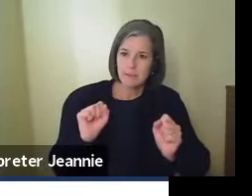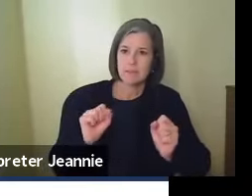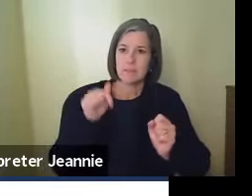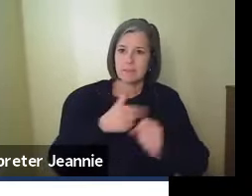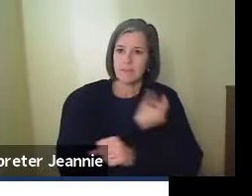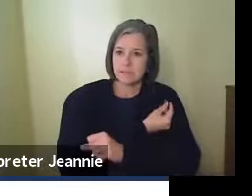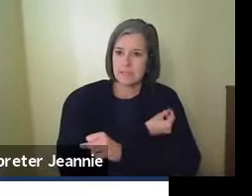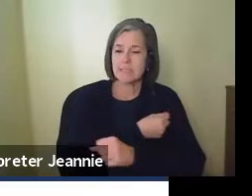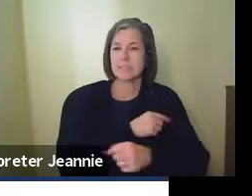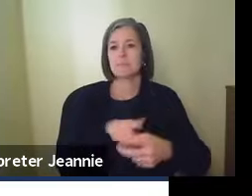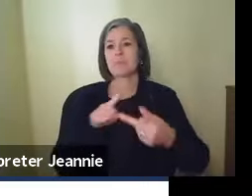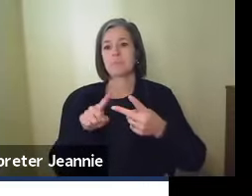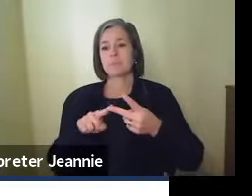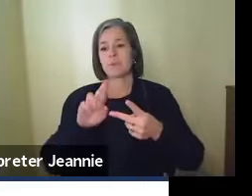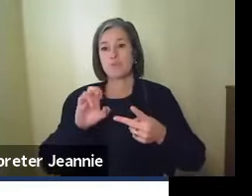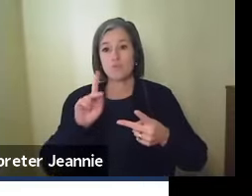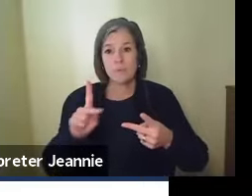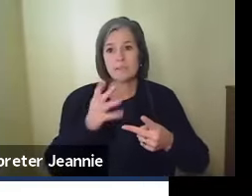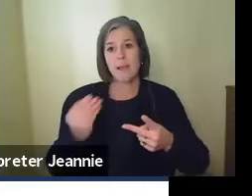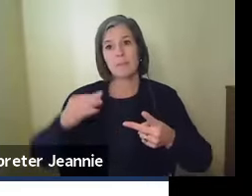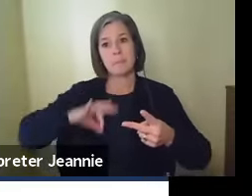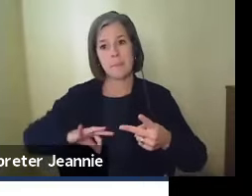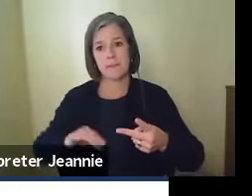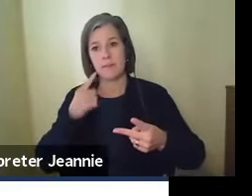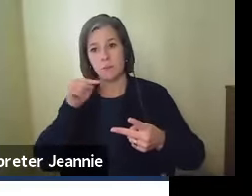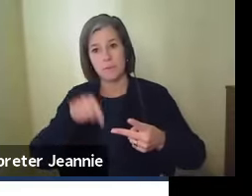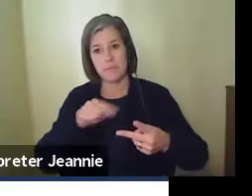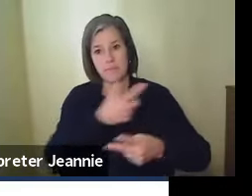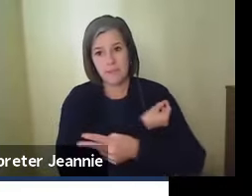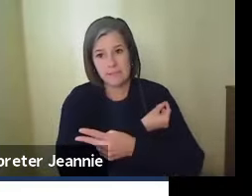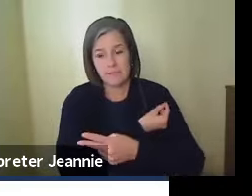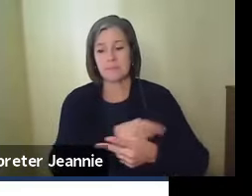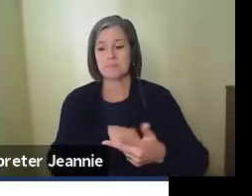The risks and benefits of the vaccine. Information that people